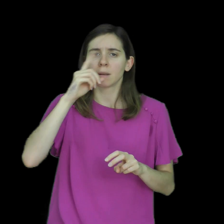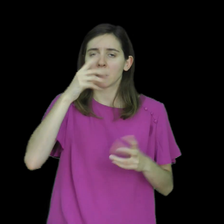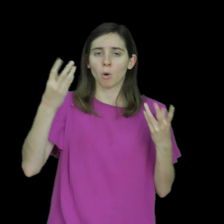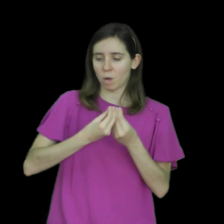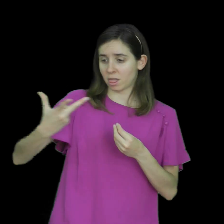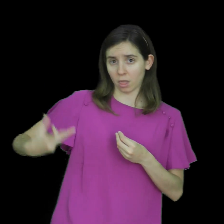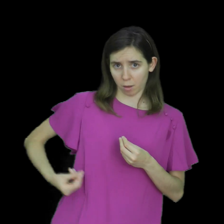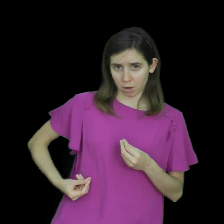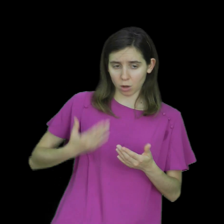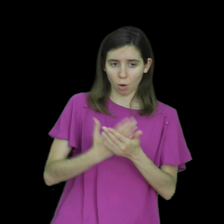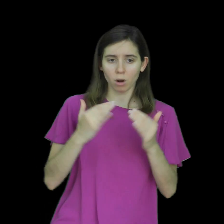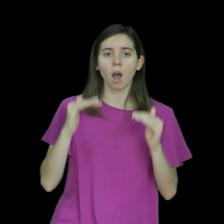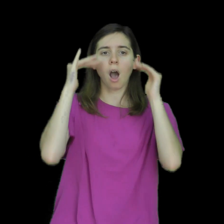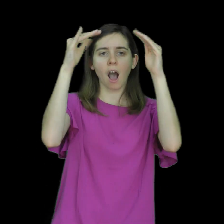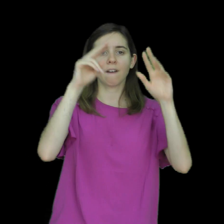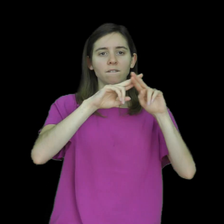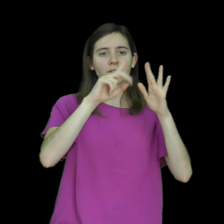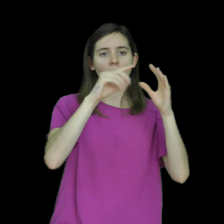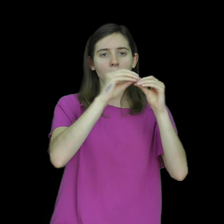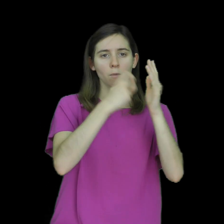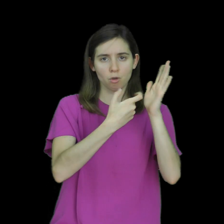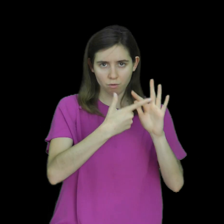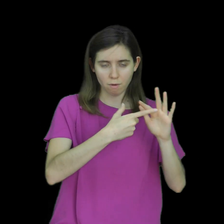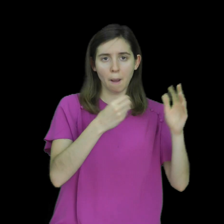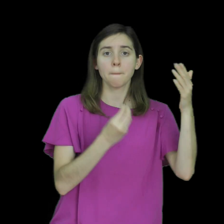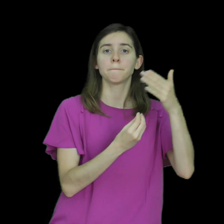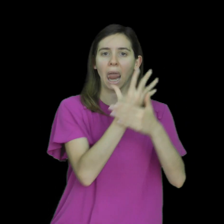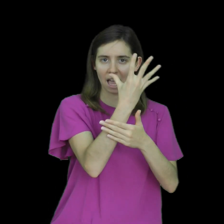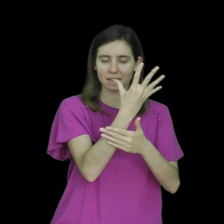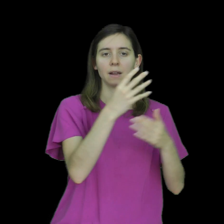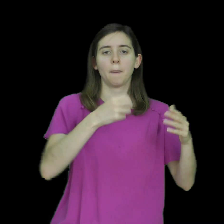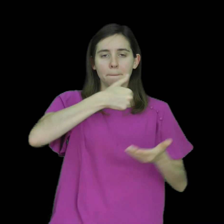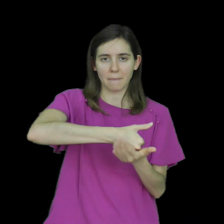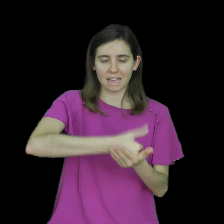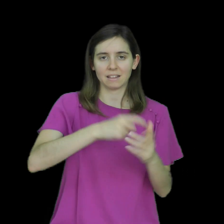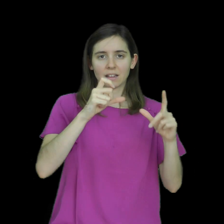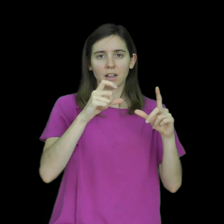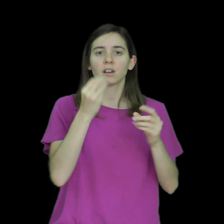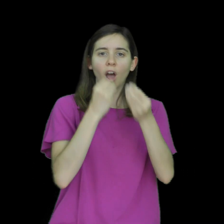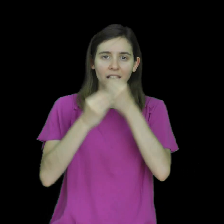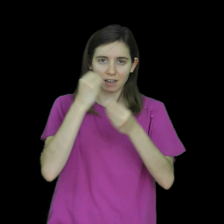with diabetes on a high fiber, plant-based diet - much like the original diet described in